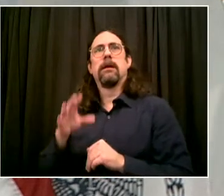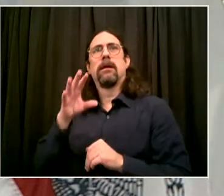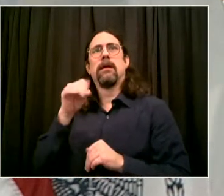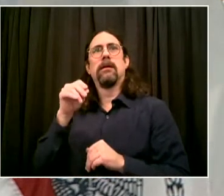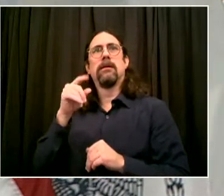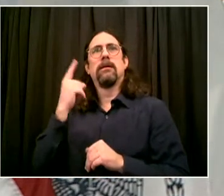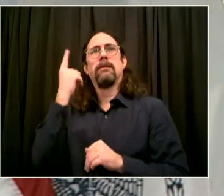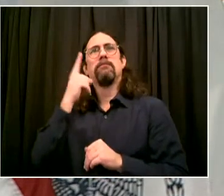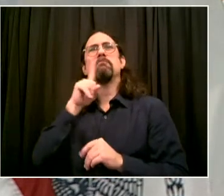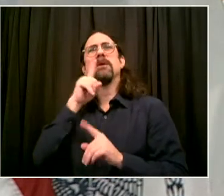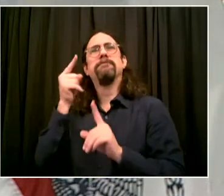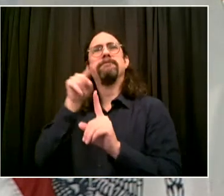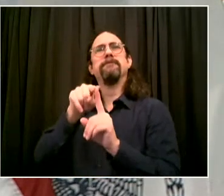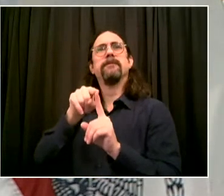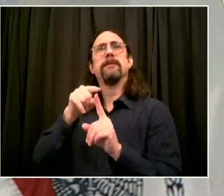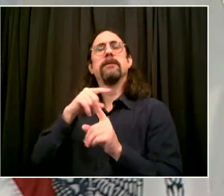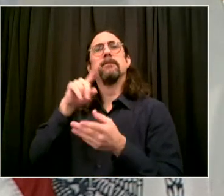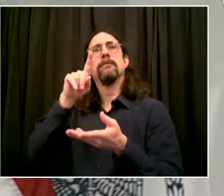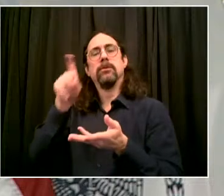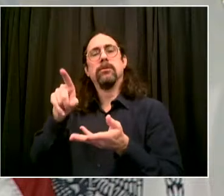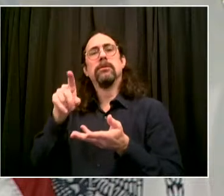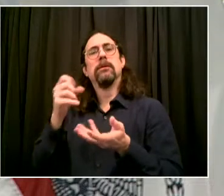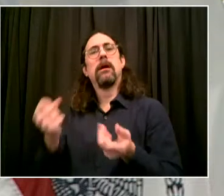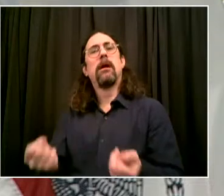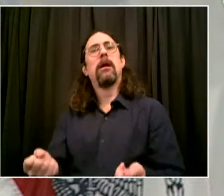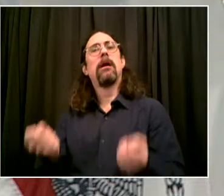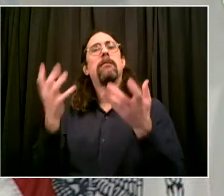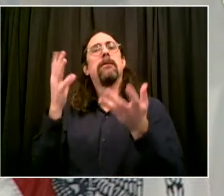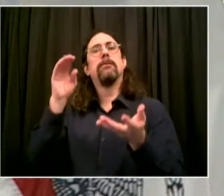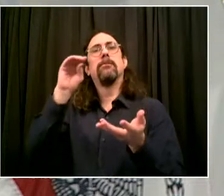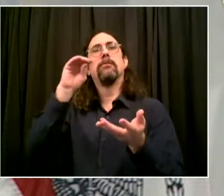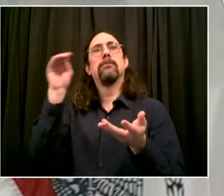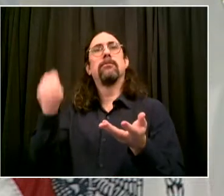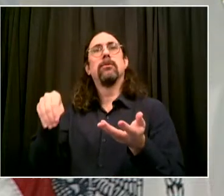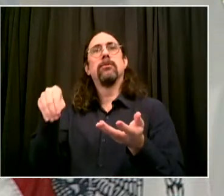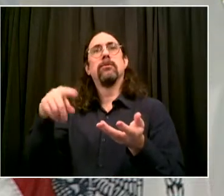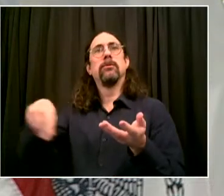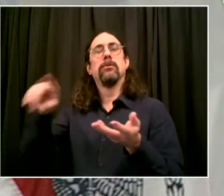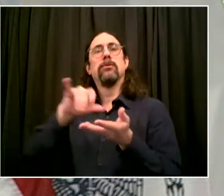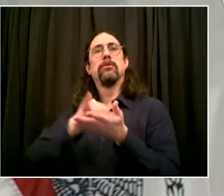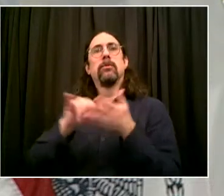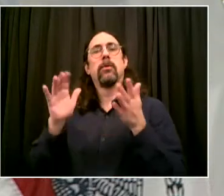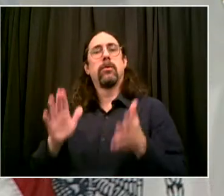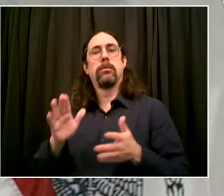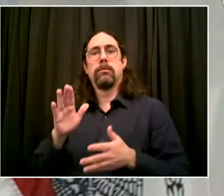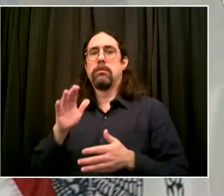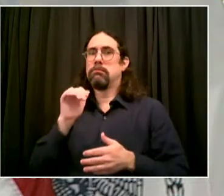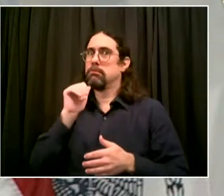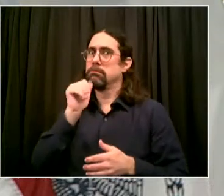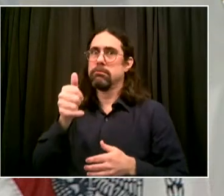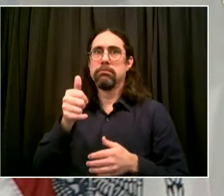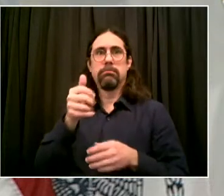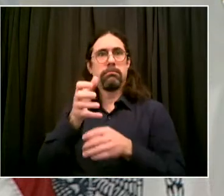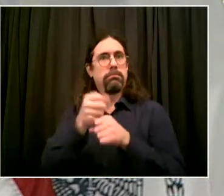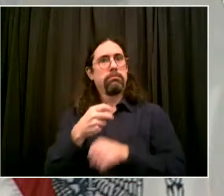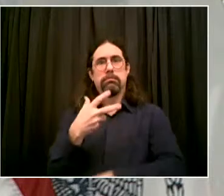PERCENTAGES OF NON-NEW YORKERS WHO ARE GETTING IT, DEVON INFORMATION, PEOPLE WHO DON'T WORK FOR THE CITY